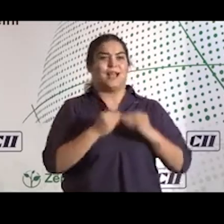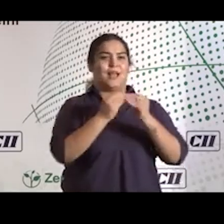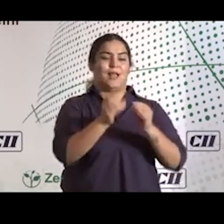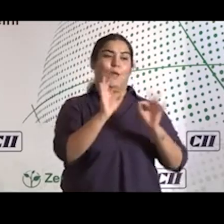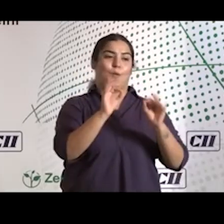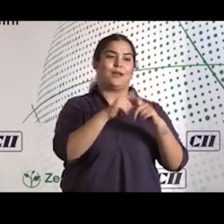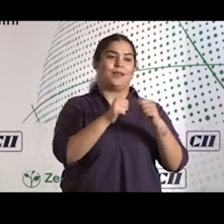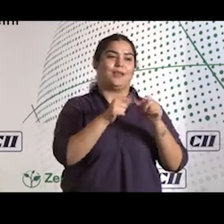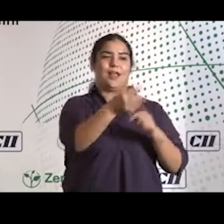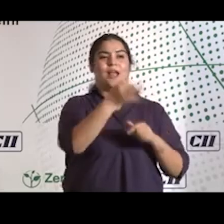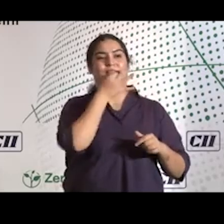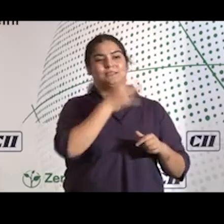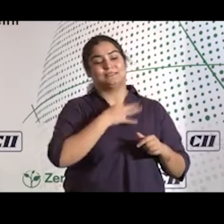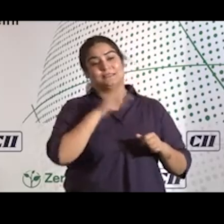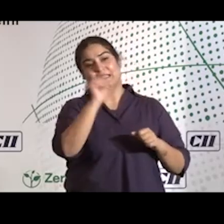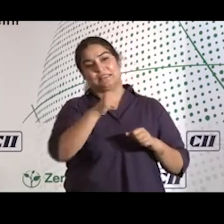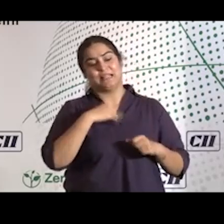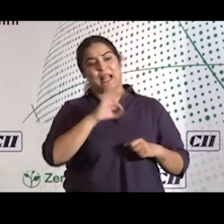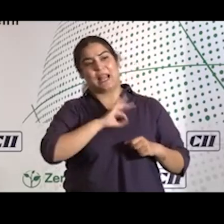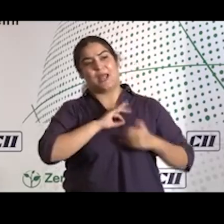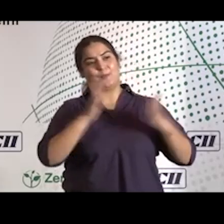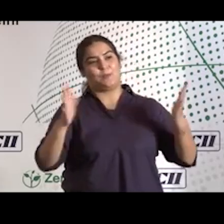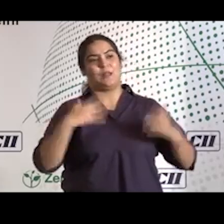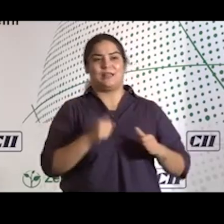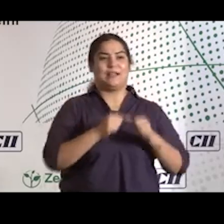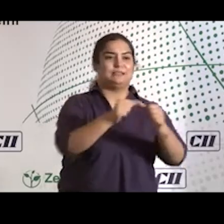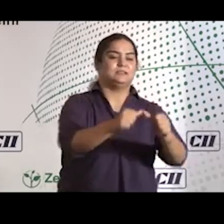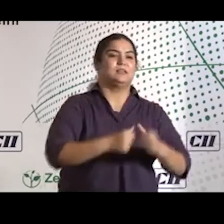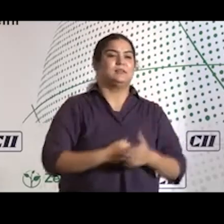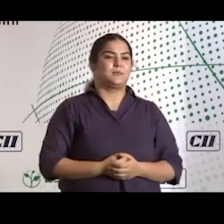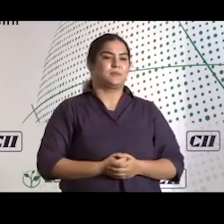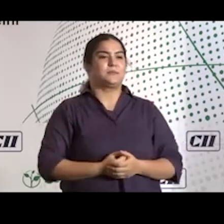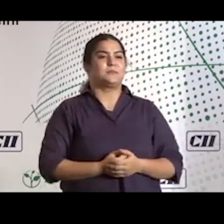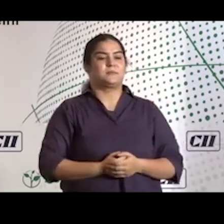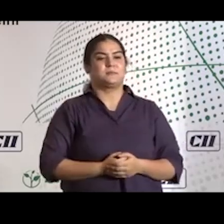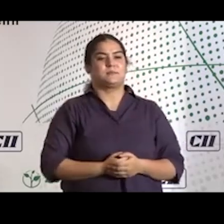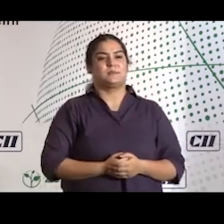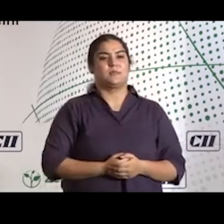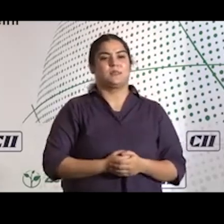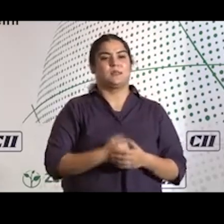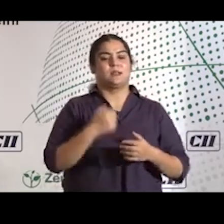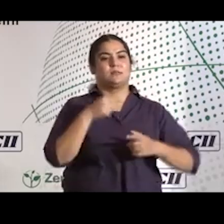I now have to answer them. So yeah, I think it's it's